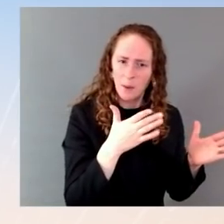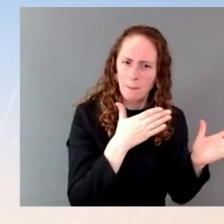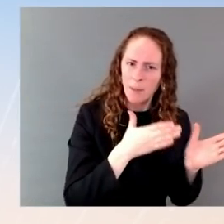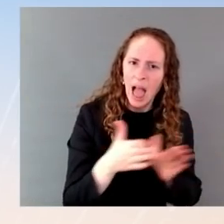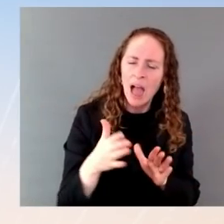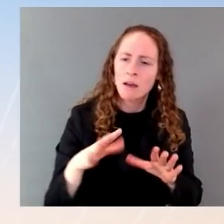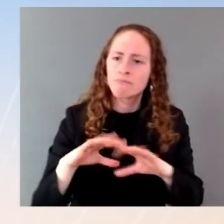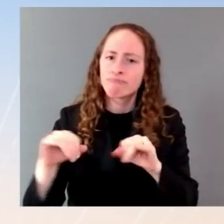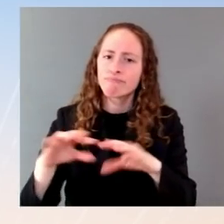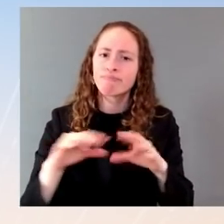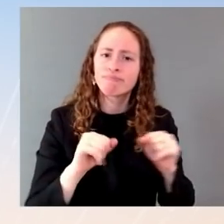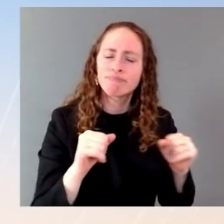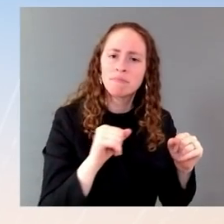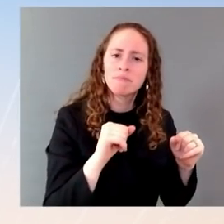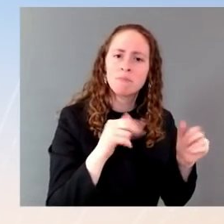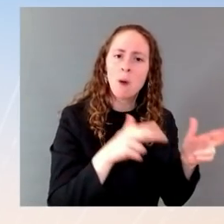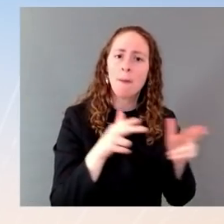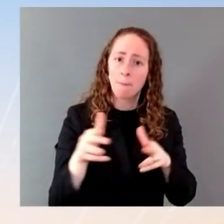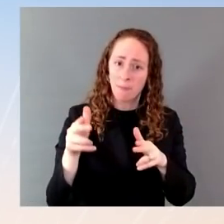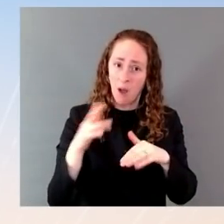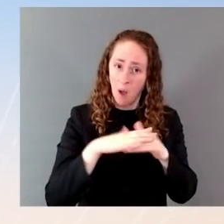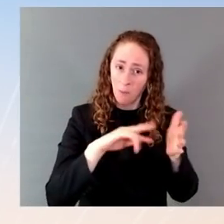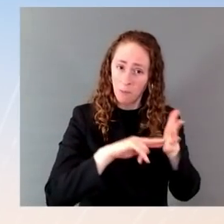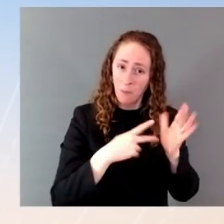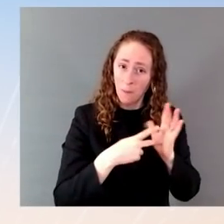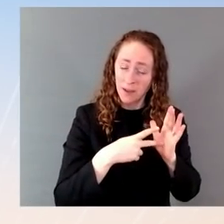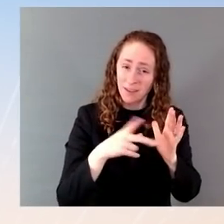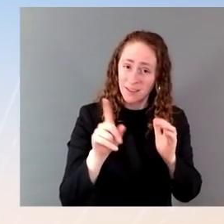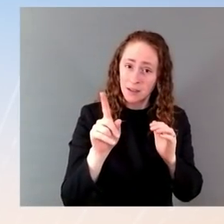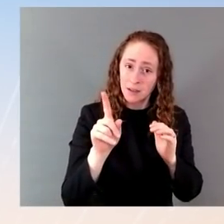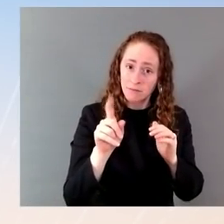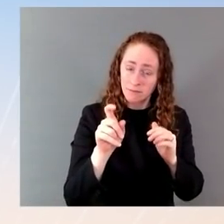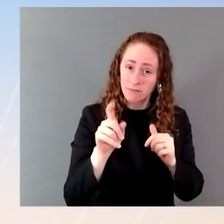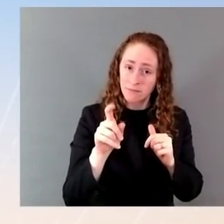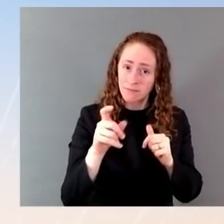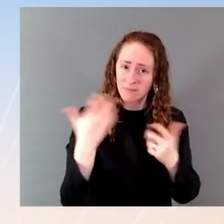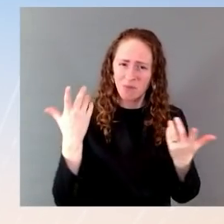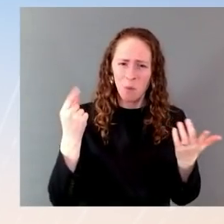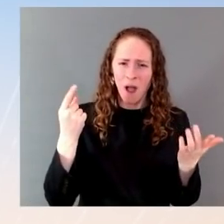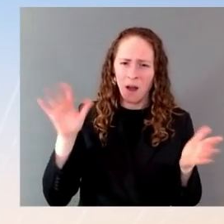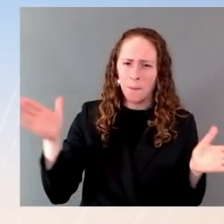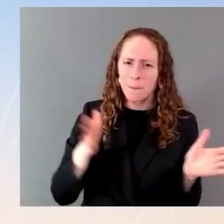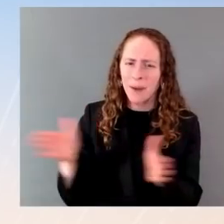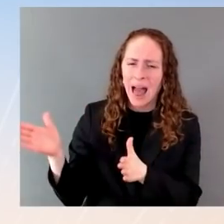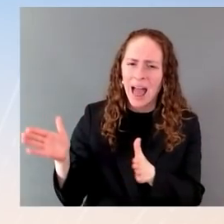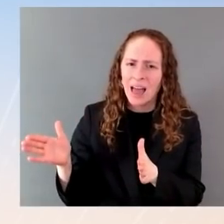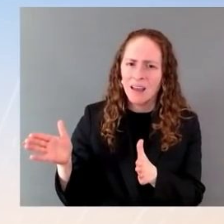And I think our actions and the work that we have had in working with the Justice Department, the FBI,